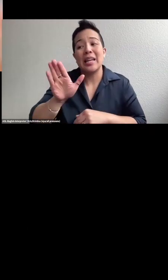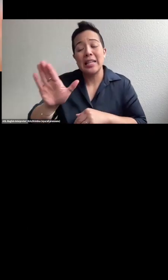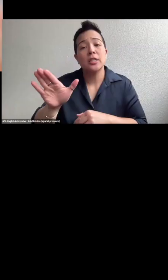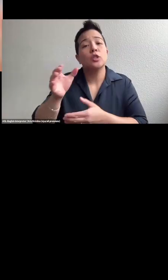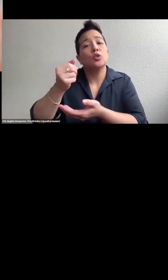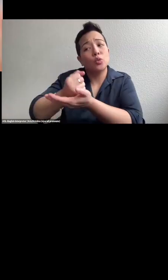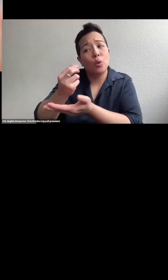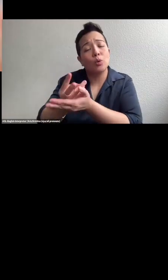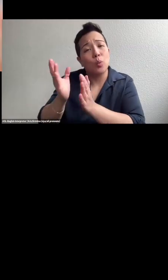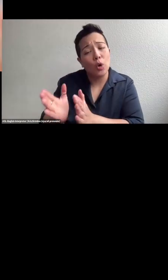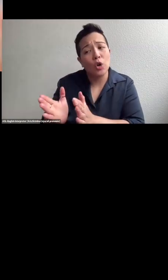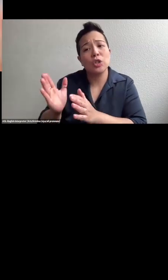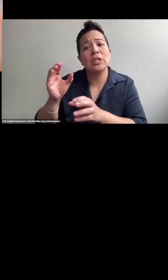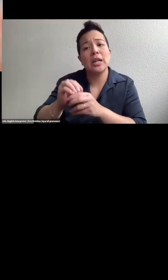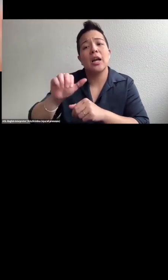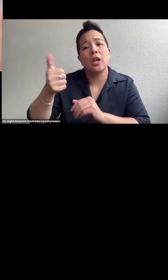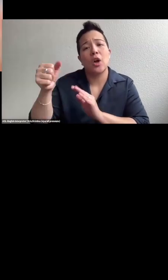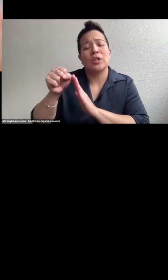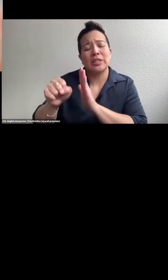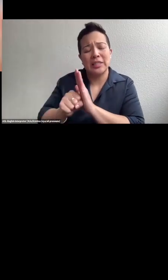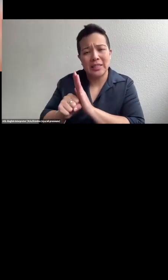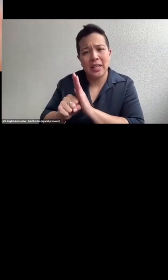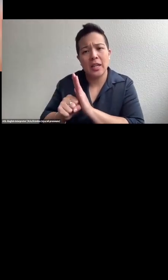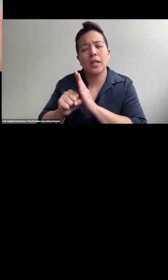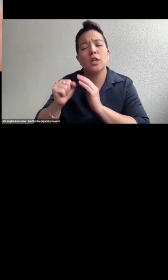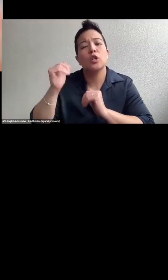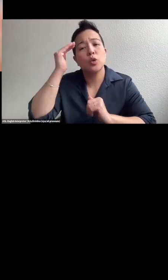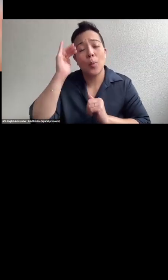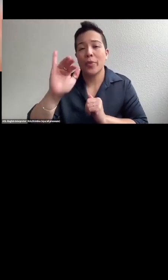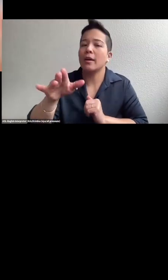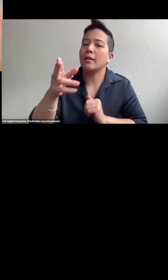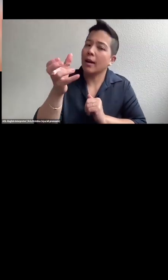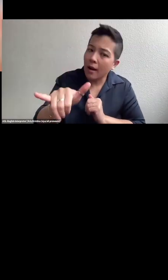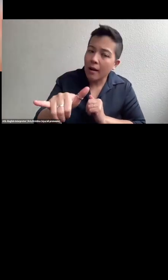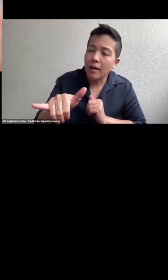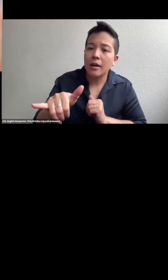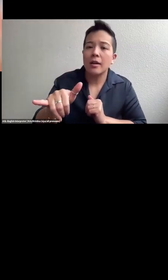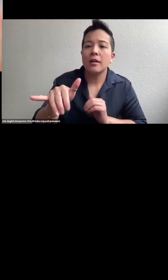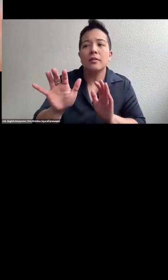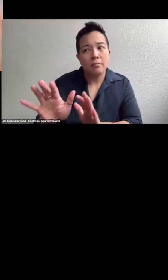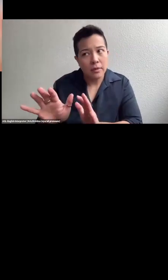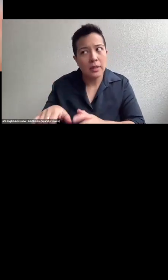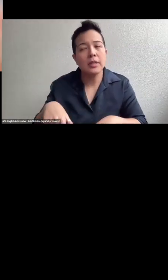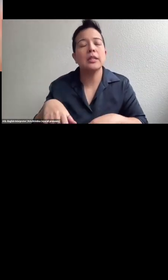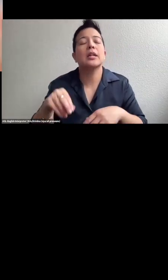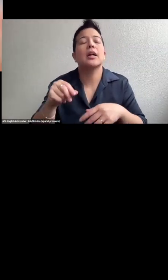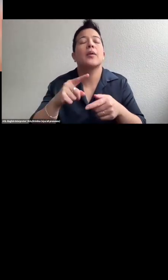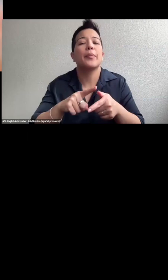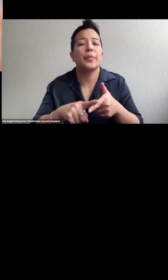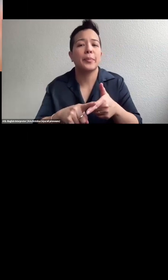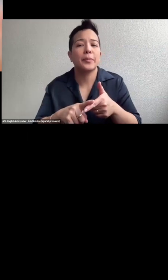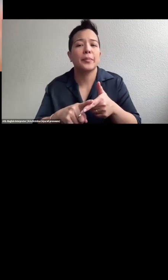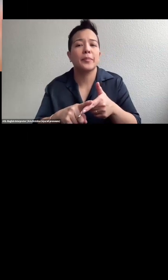in another state know that hey, and that